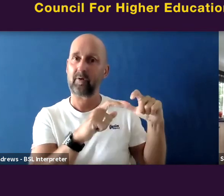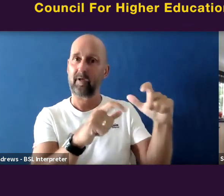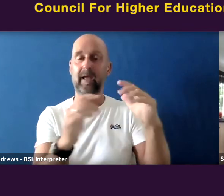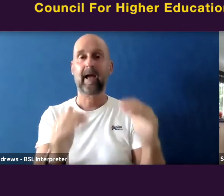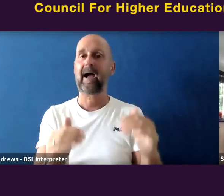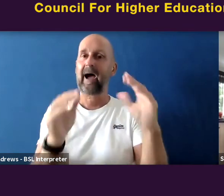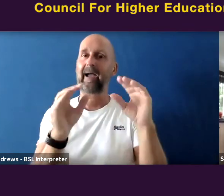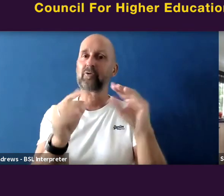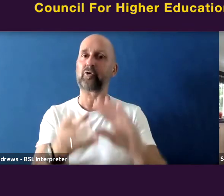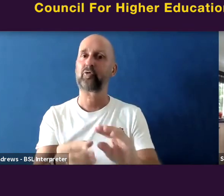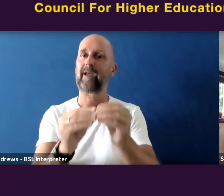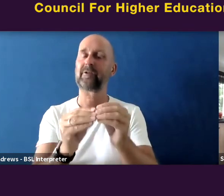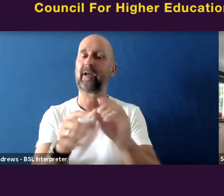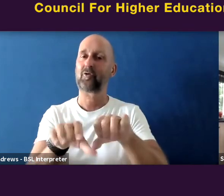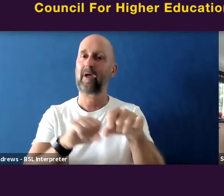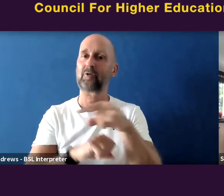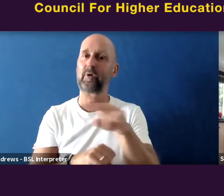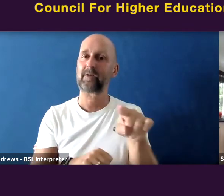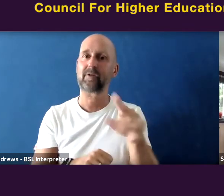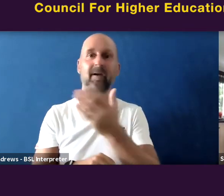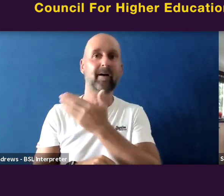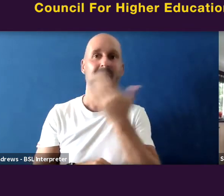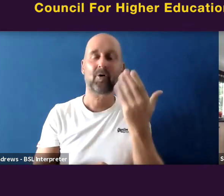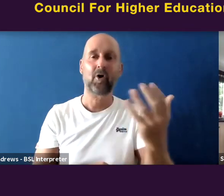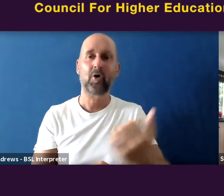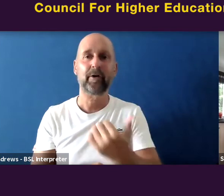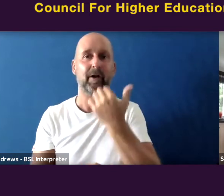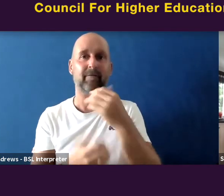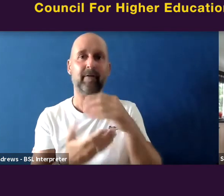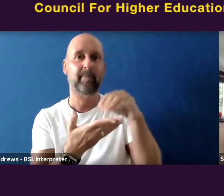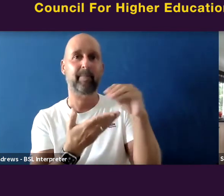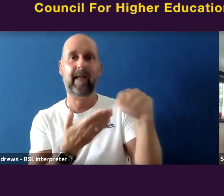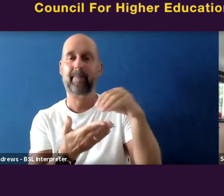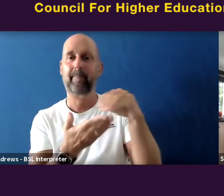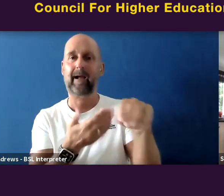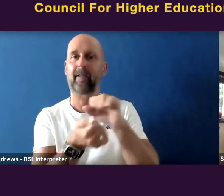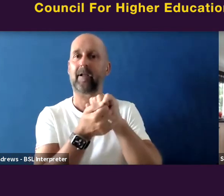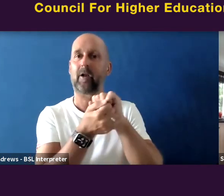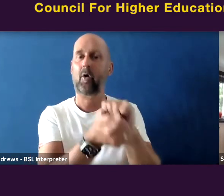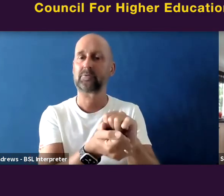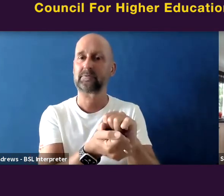creative graduates do not earn enough to fully pay back their loans, particularly in the short